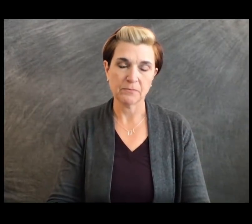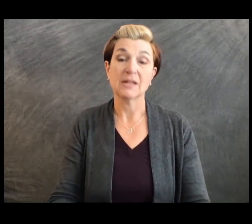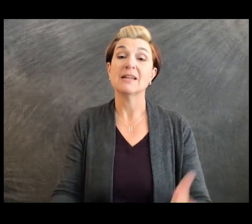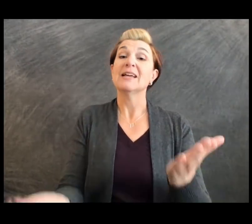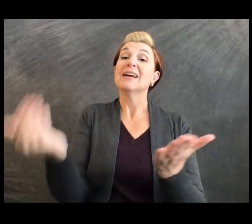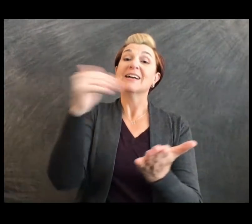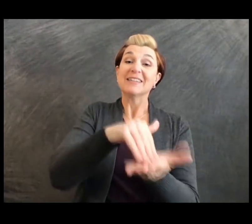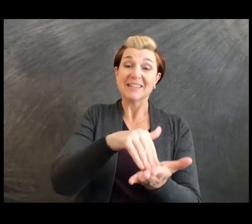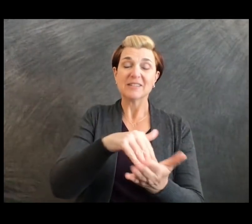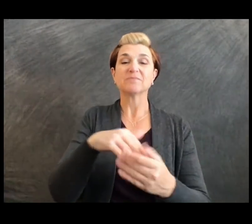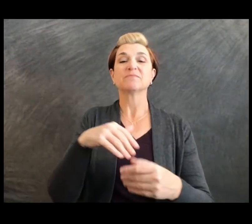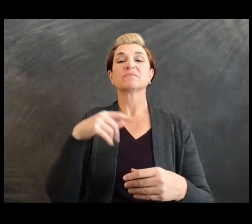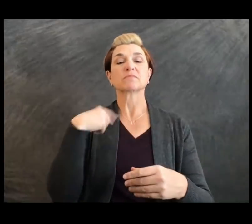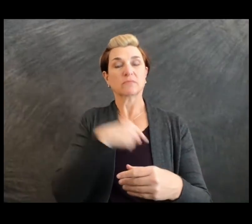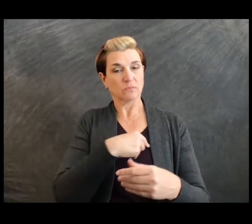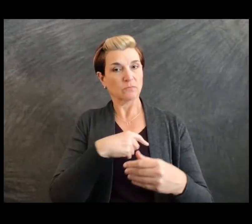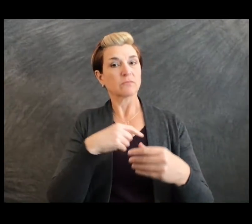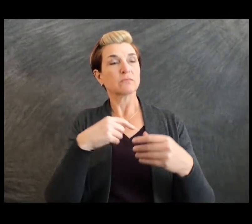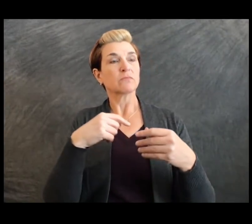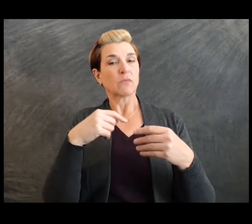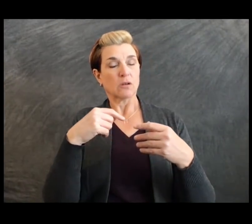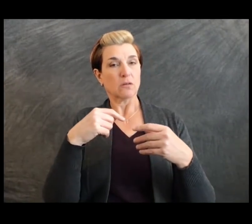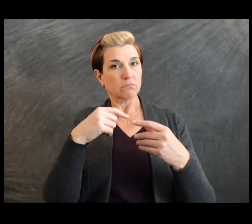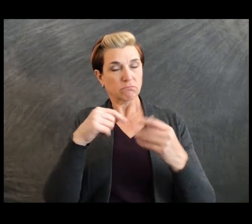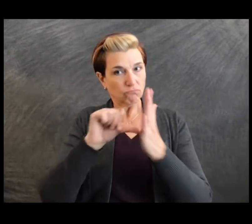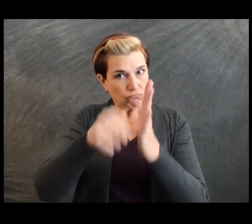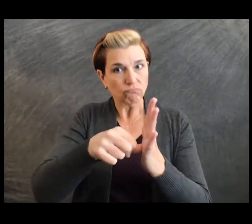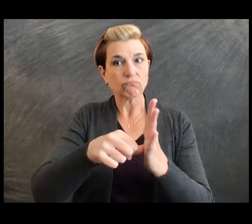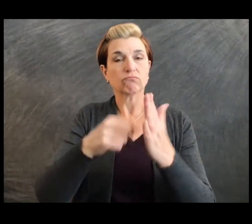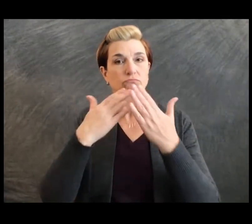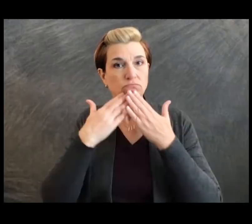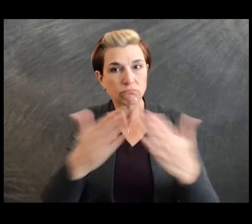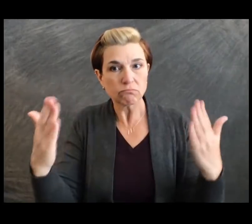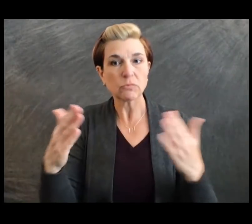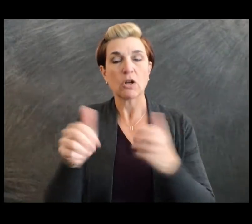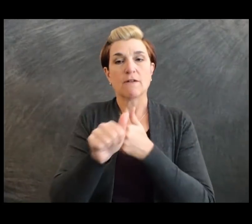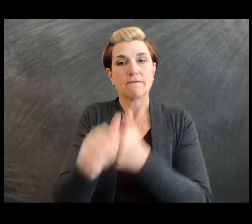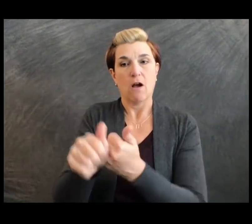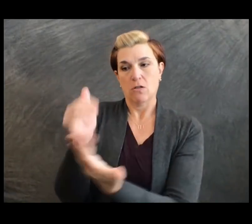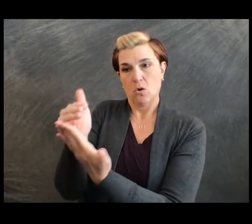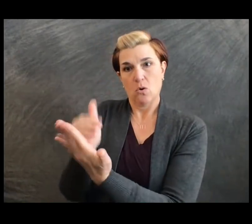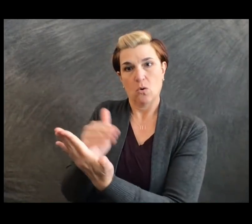president's coronavirus guidelines we are six days into 15 days that as dr.